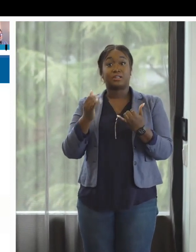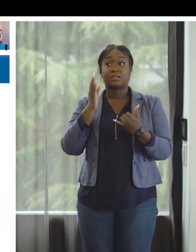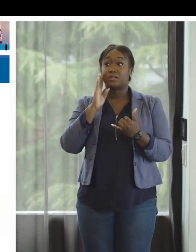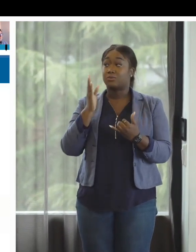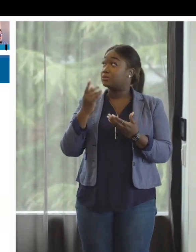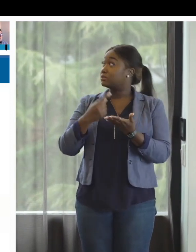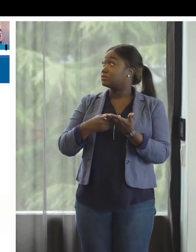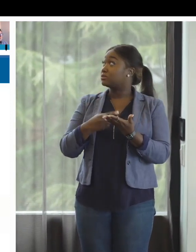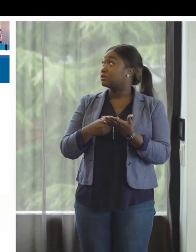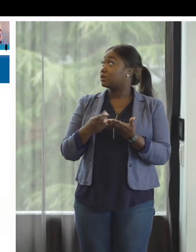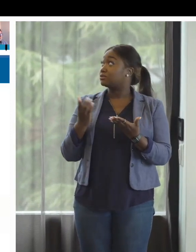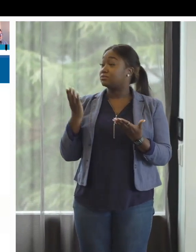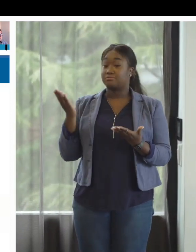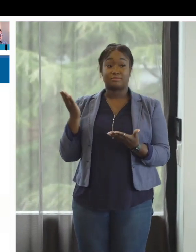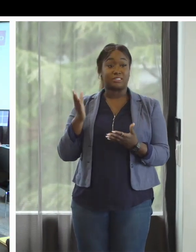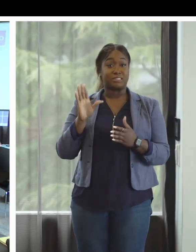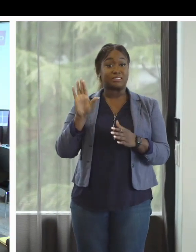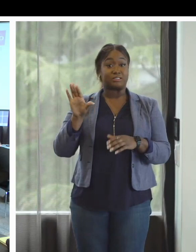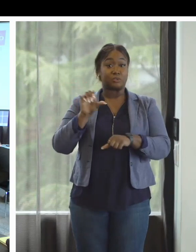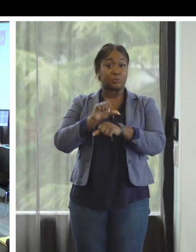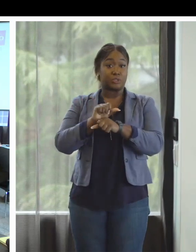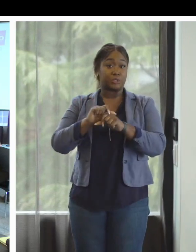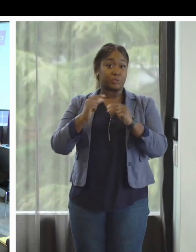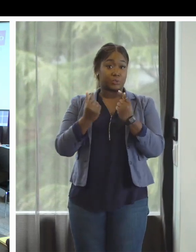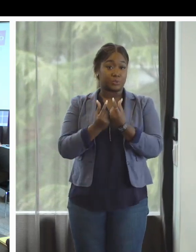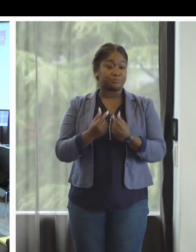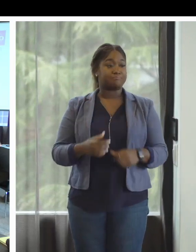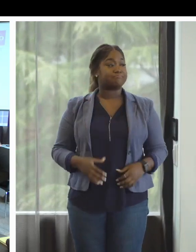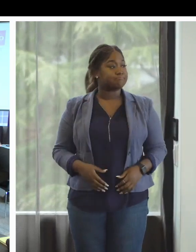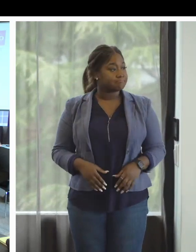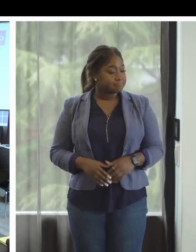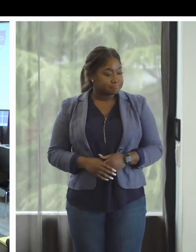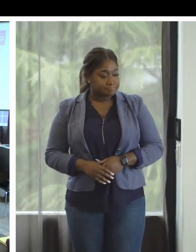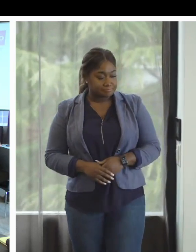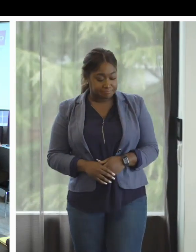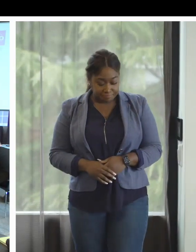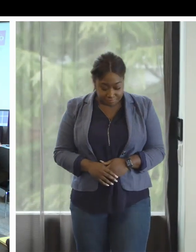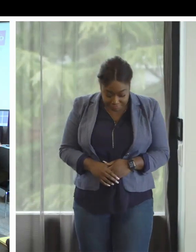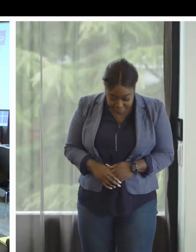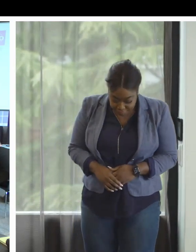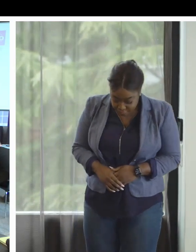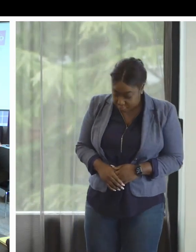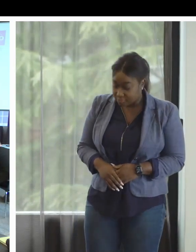group. . . »: Thank you Anat and thank you everyone for this is